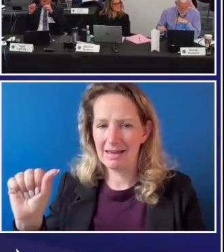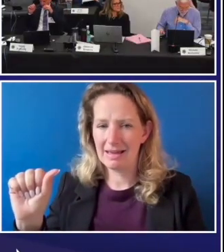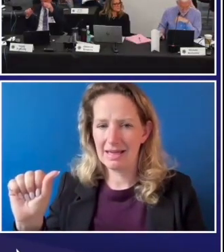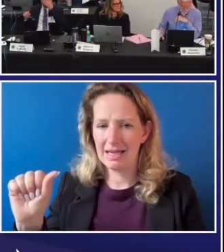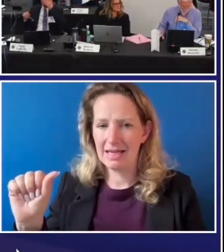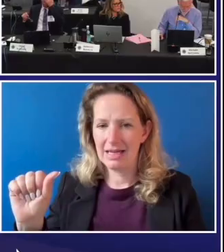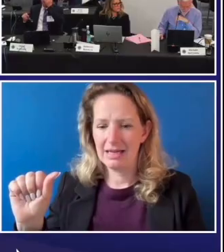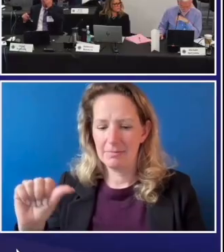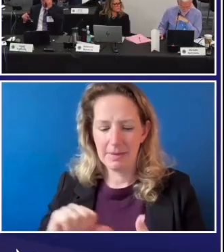0 on page, 70.